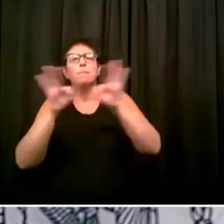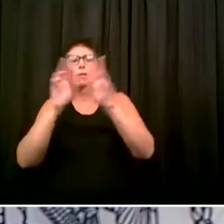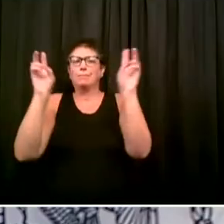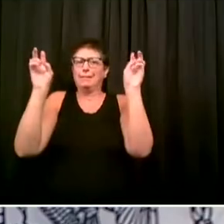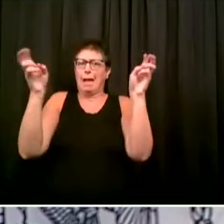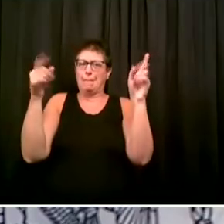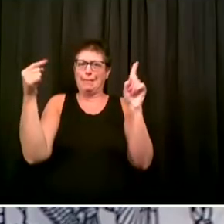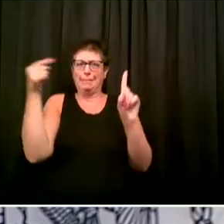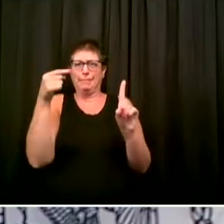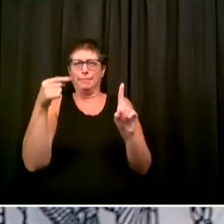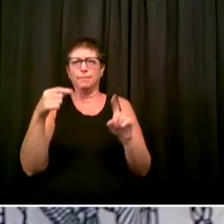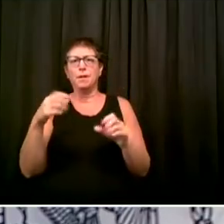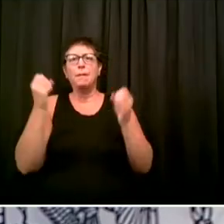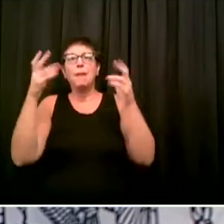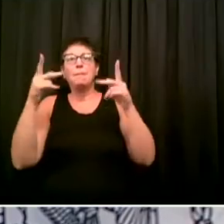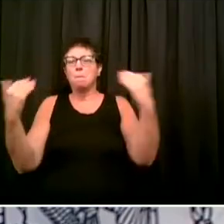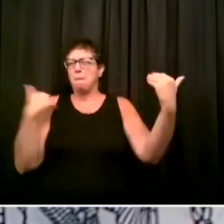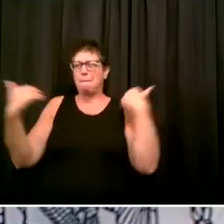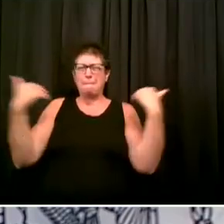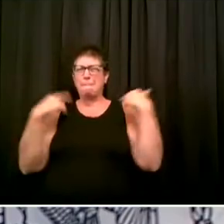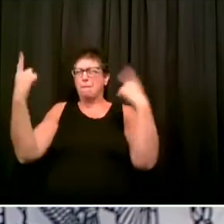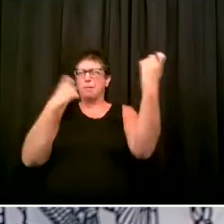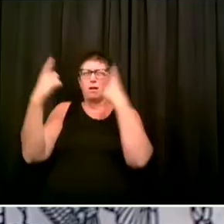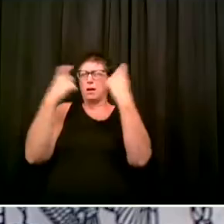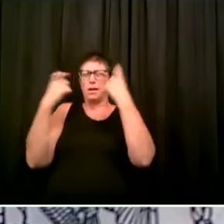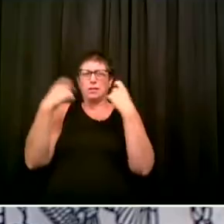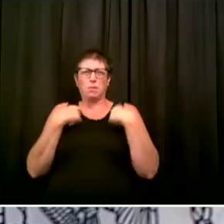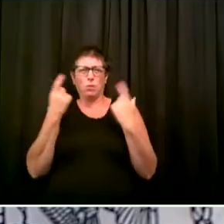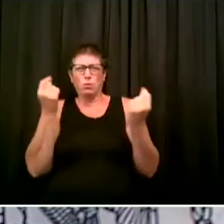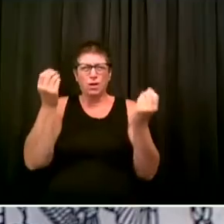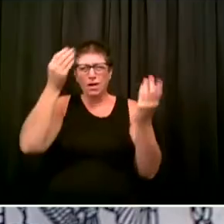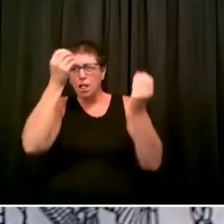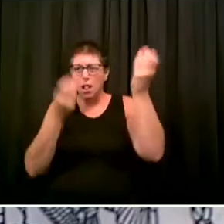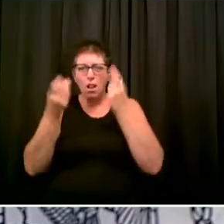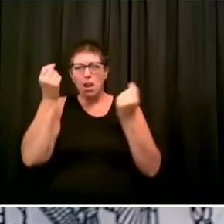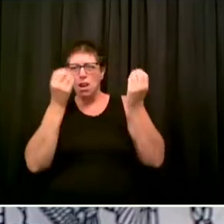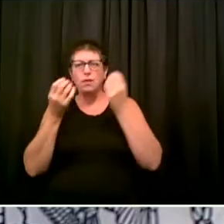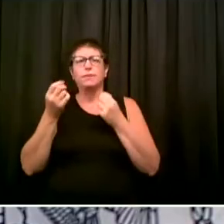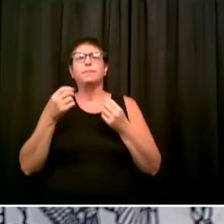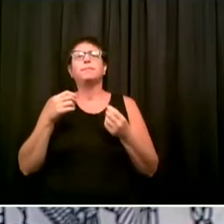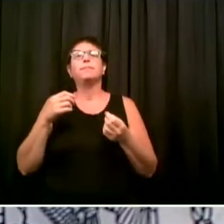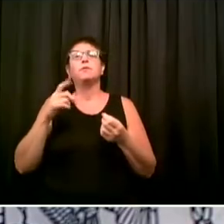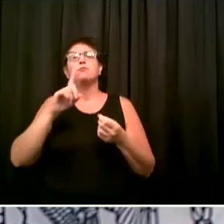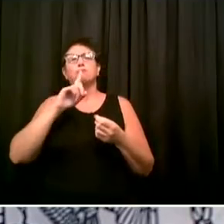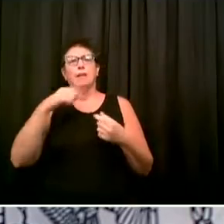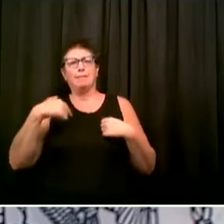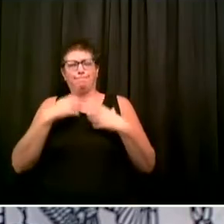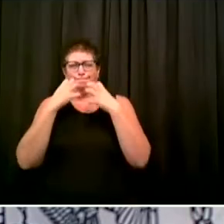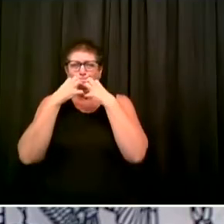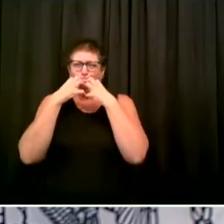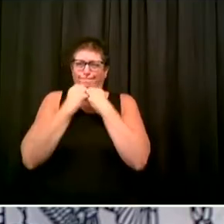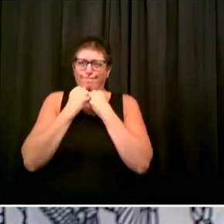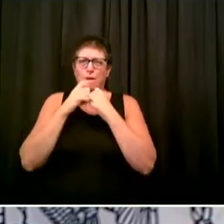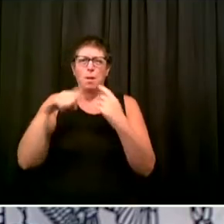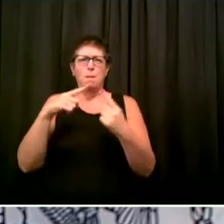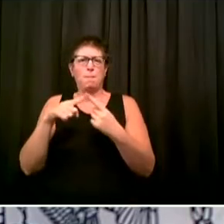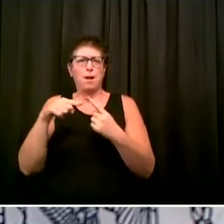BEFORE I GO TO THE DAILY INDICATORS I WANT TO SPEND A MOMENT ON SOMETHING THAT IS GETGLF ATTENTION LATELY, A LOT OF